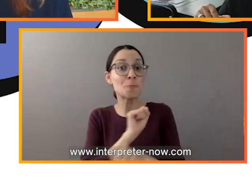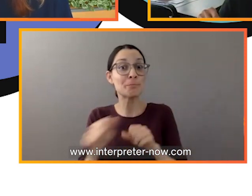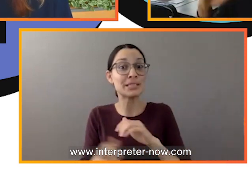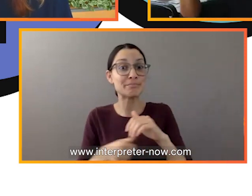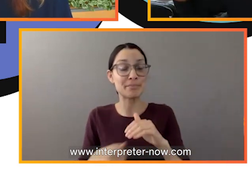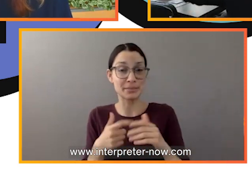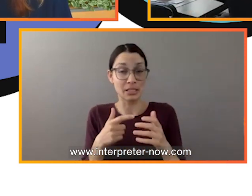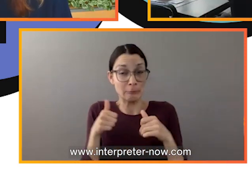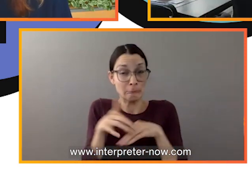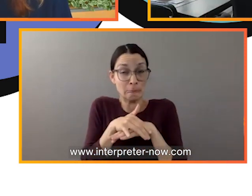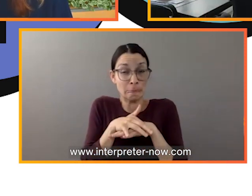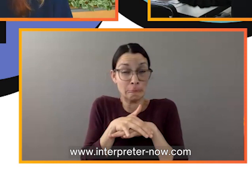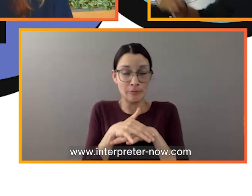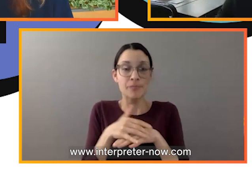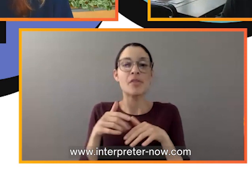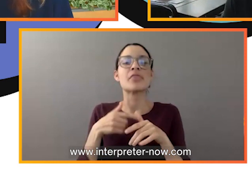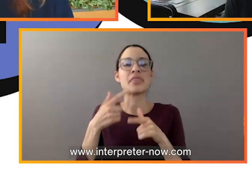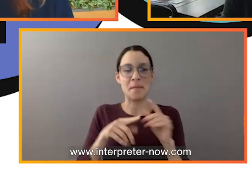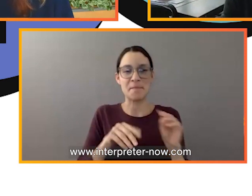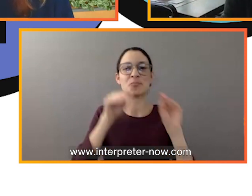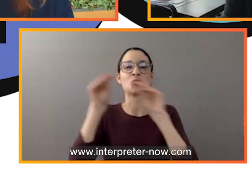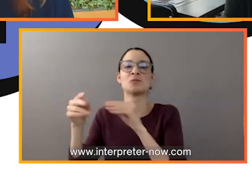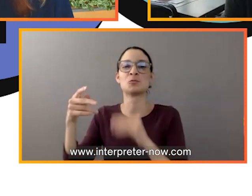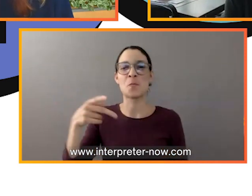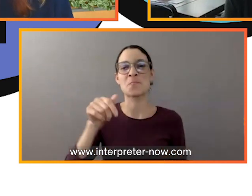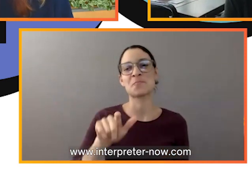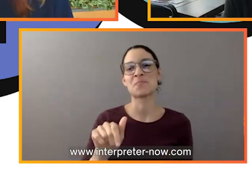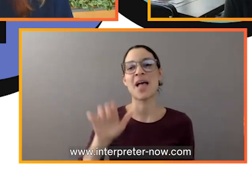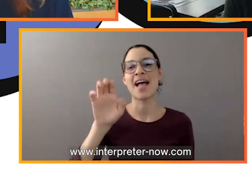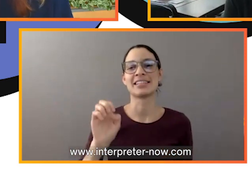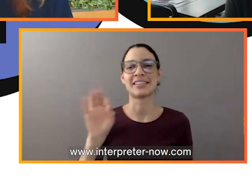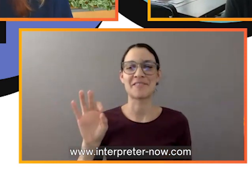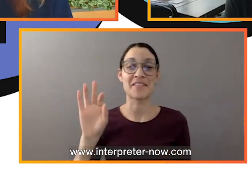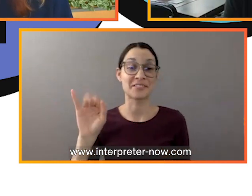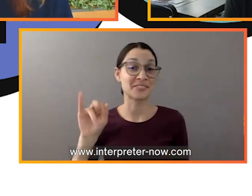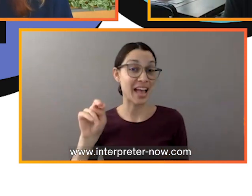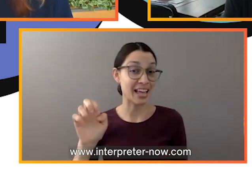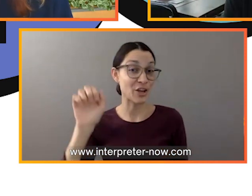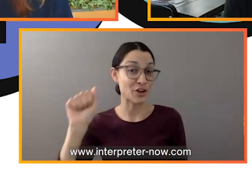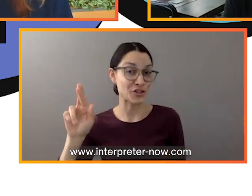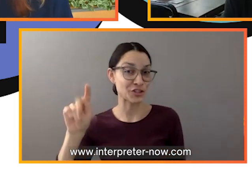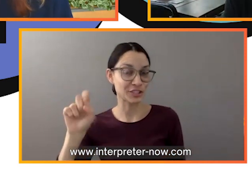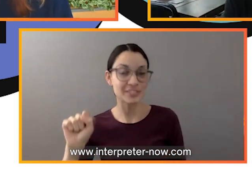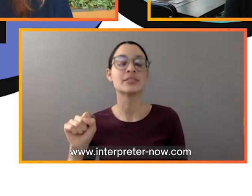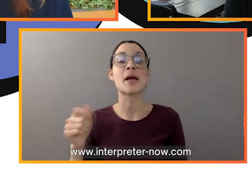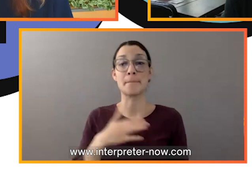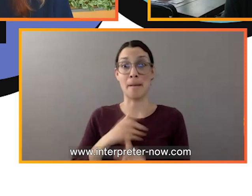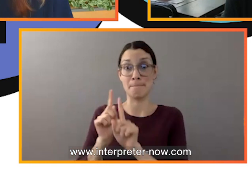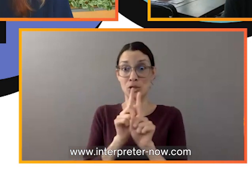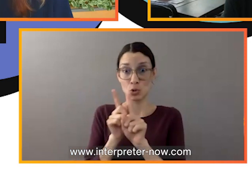Then the next one, we had at the Palace of Fine Arts. I remember one of my mentors came with me, he was like, "Great job. I'm impressed!"